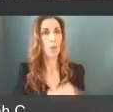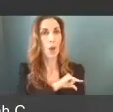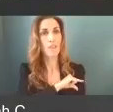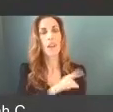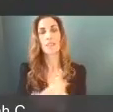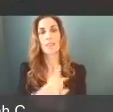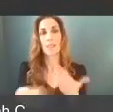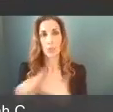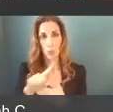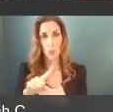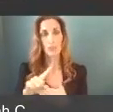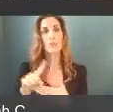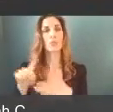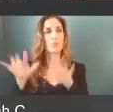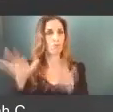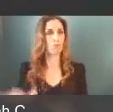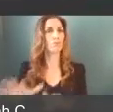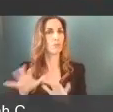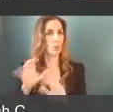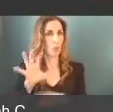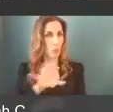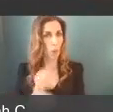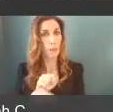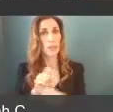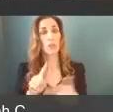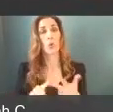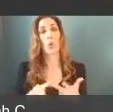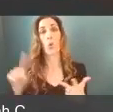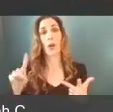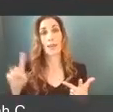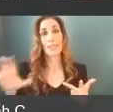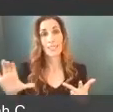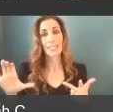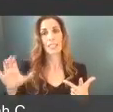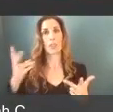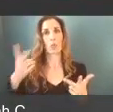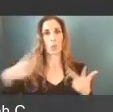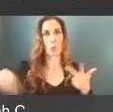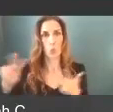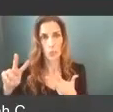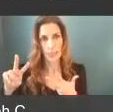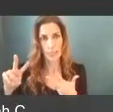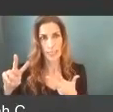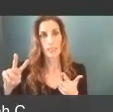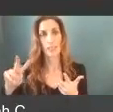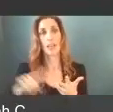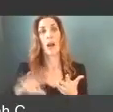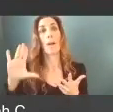1C individuals will become eligible the following week, and then by April 19th, which was the date